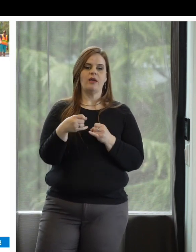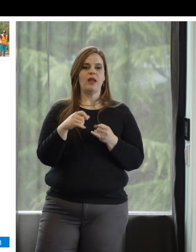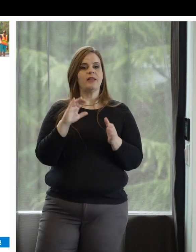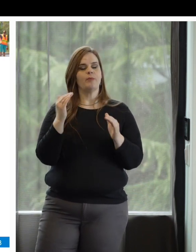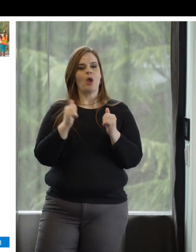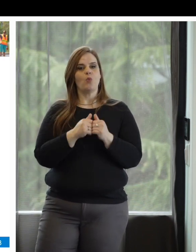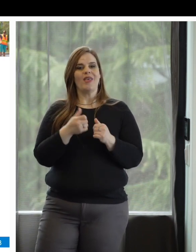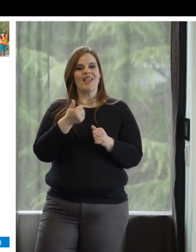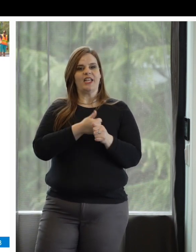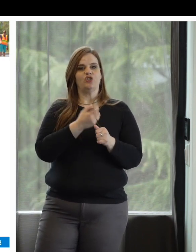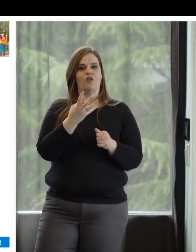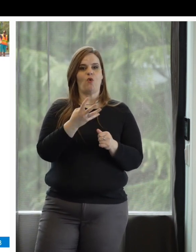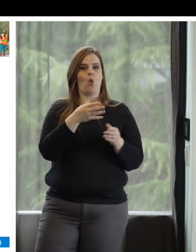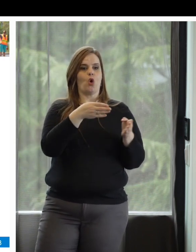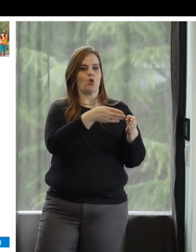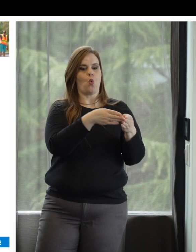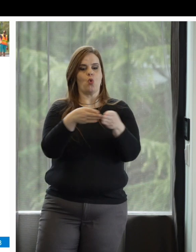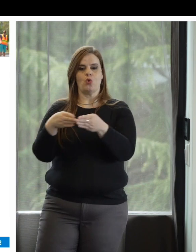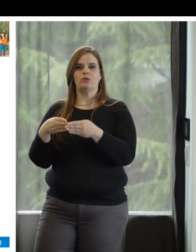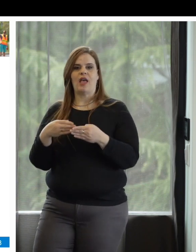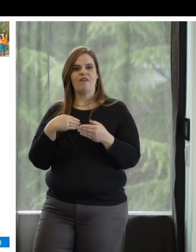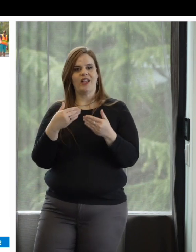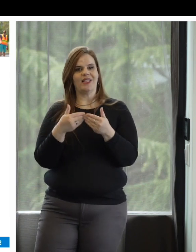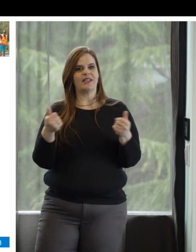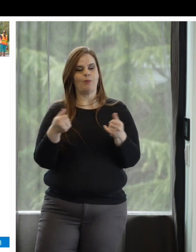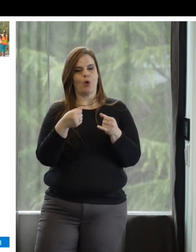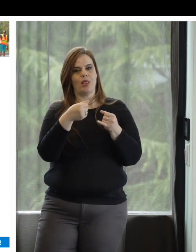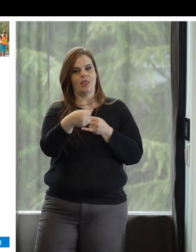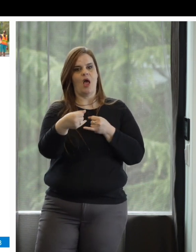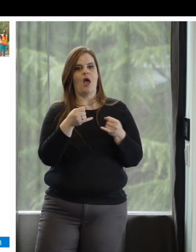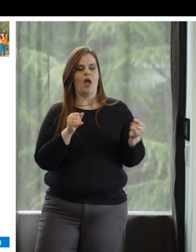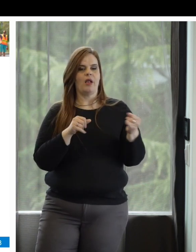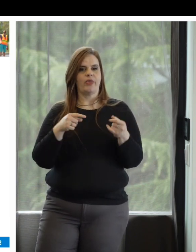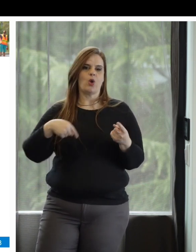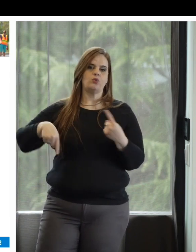having a separate line that goes around or across those